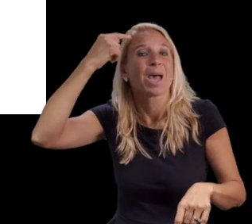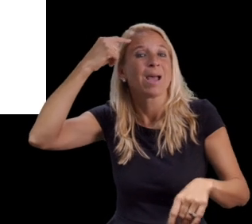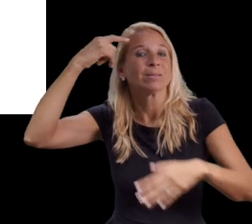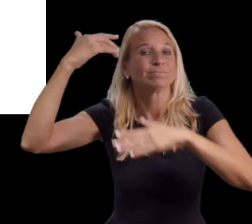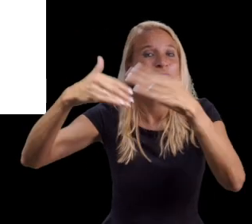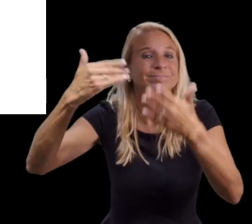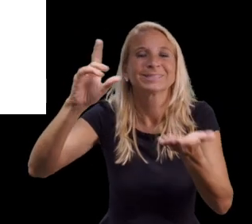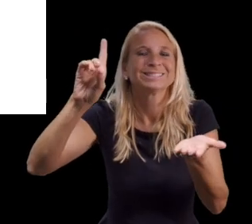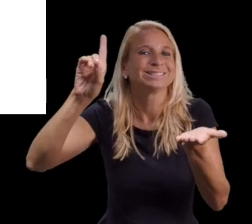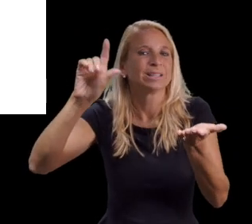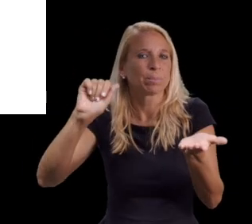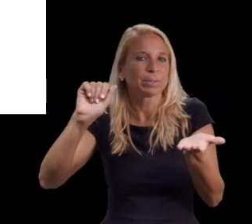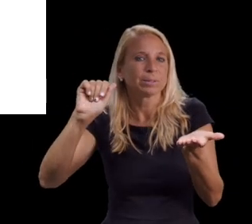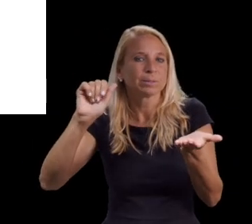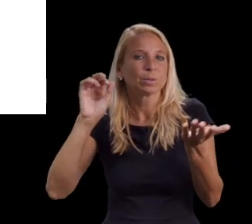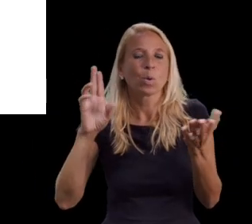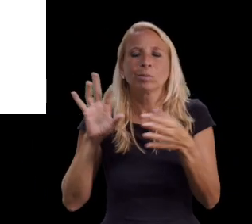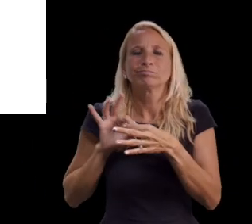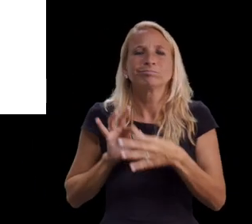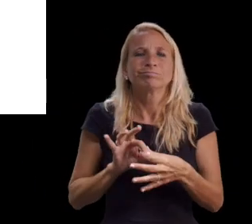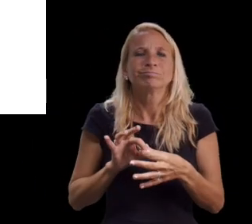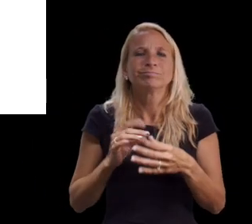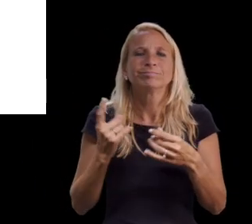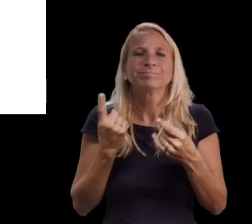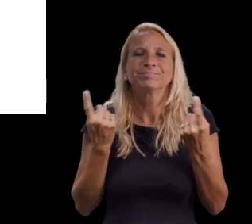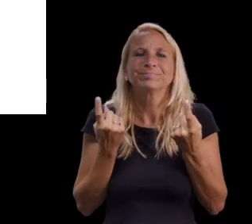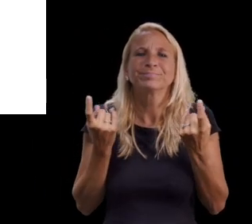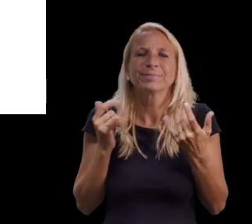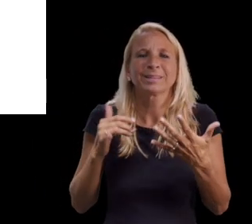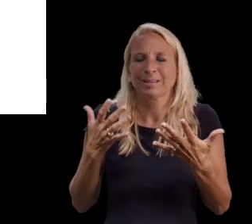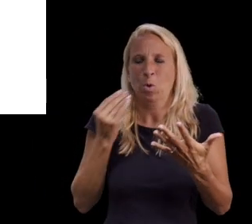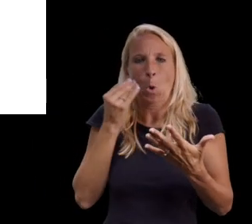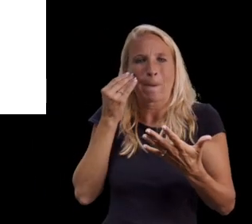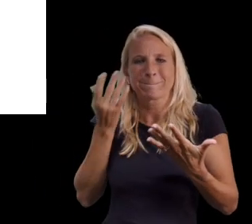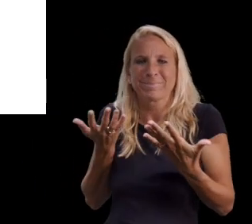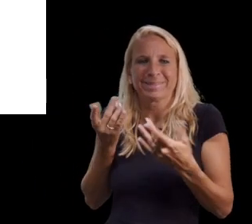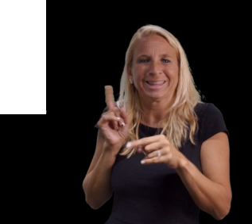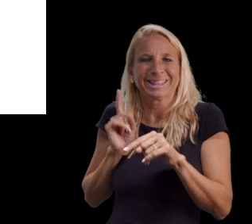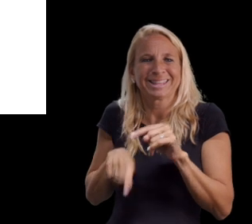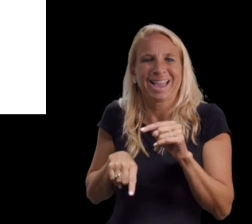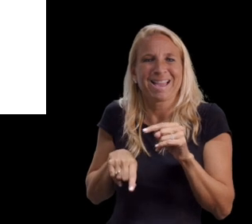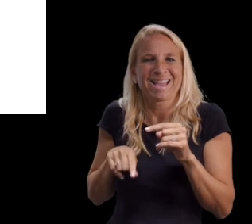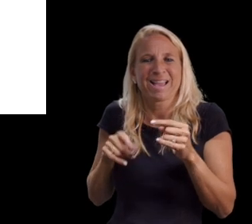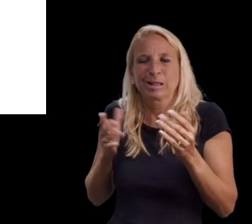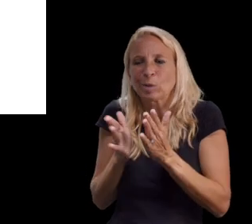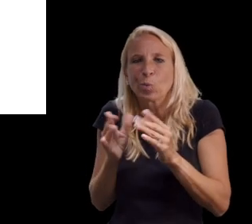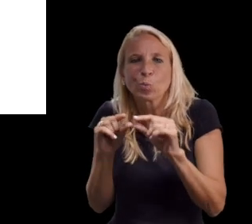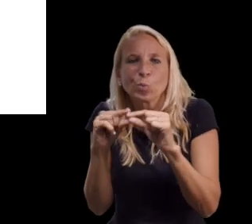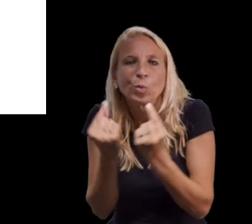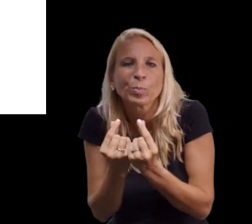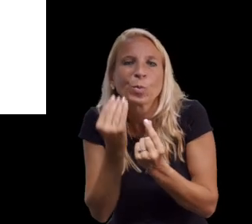or a related condition who live with their families, in their own homes or in small group homes